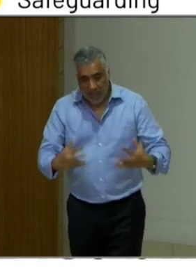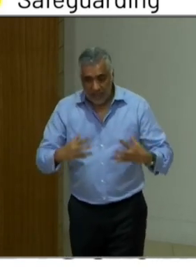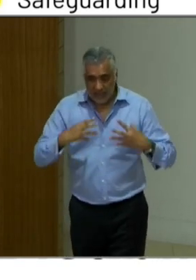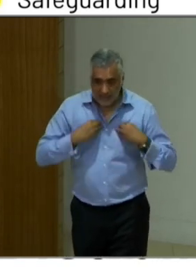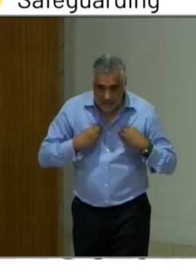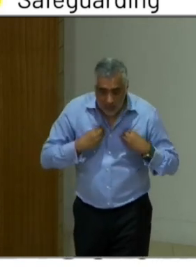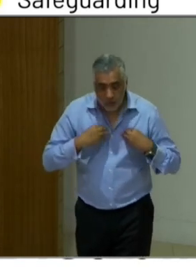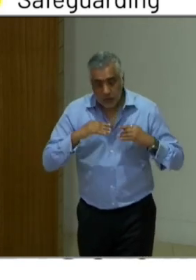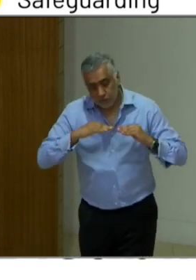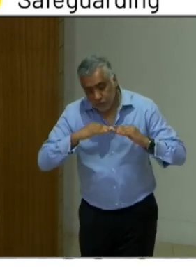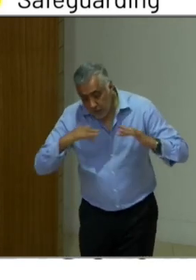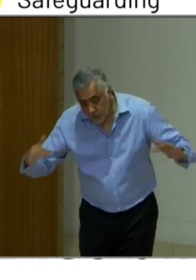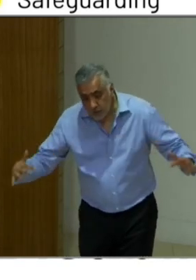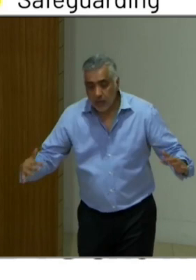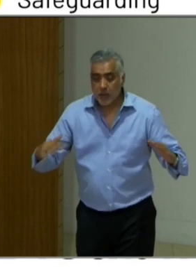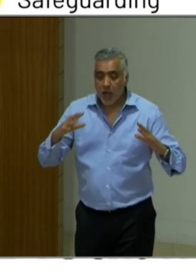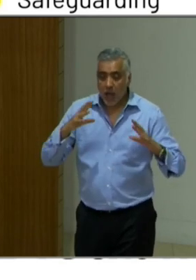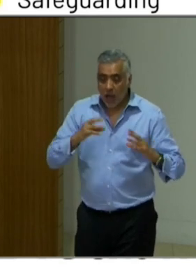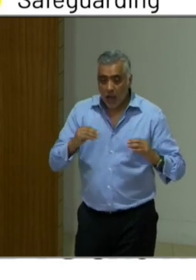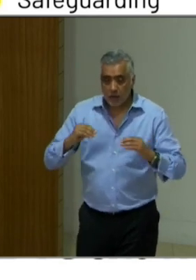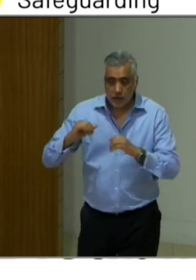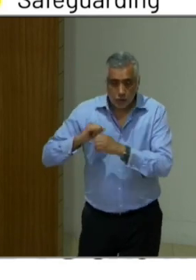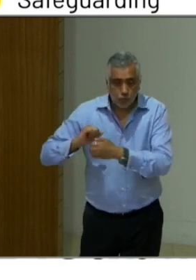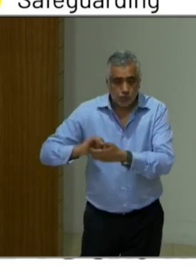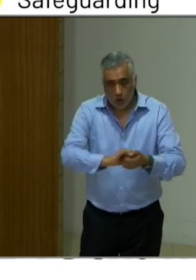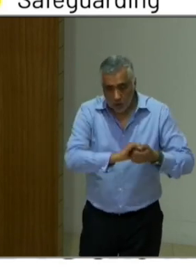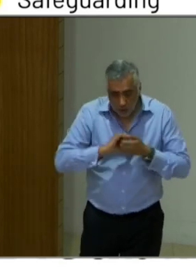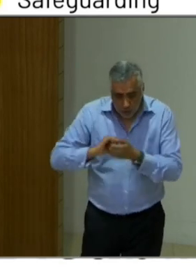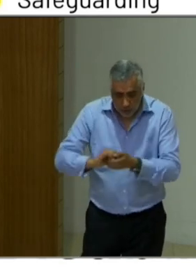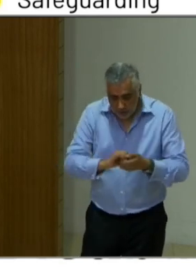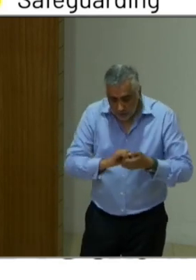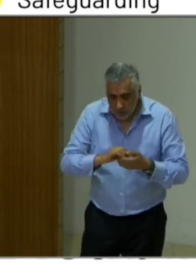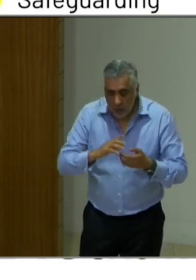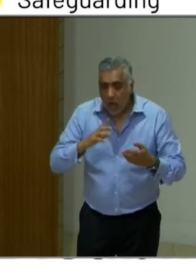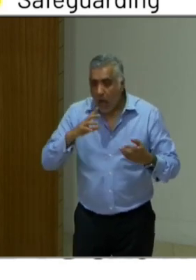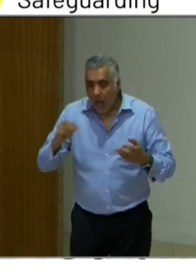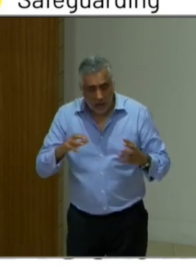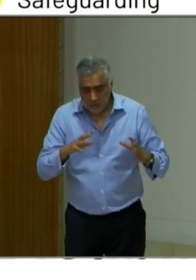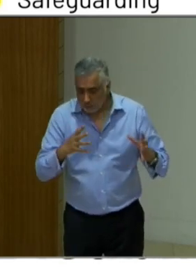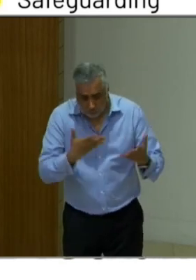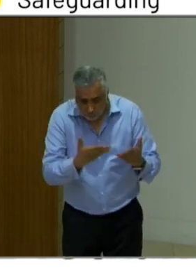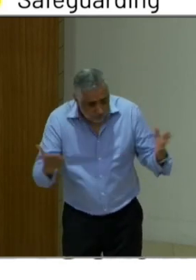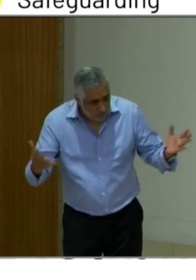difference and for solidarity with victims and vulnerable people, following